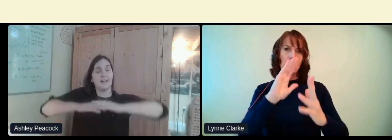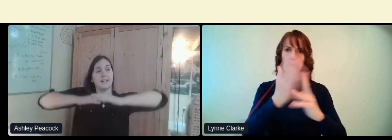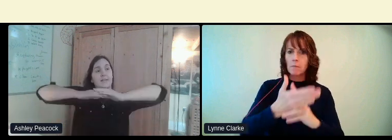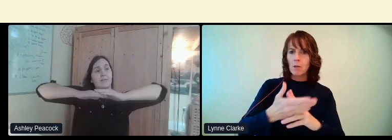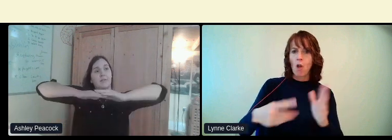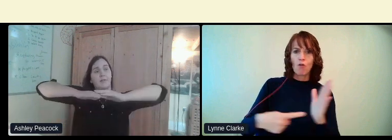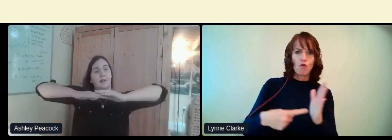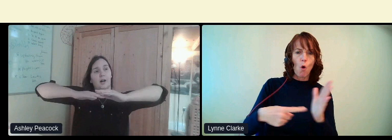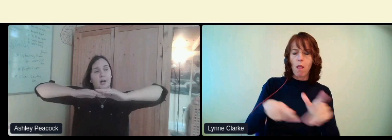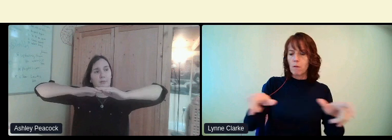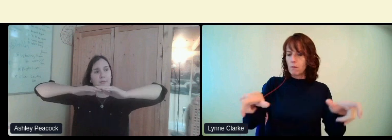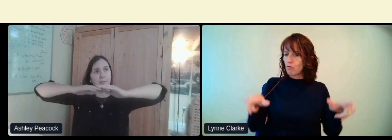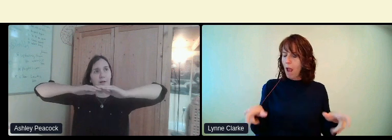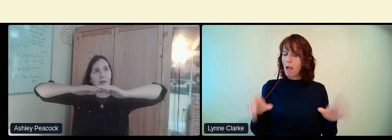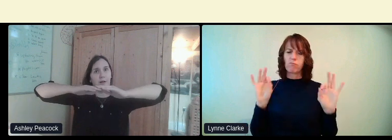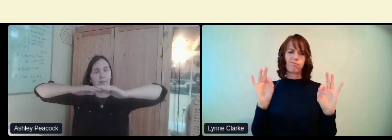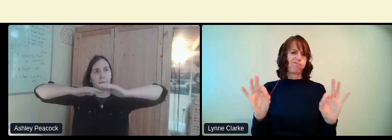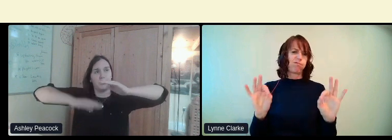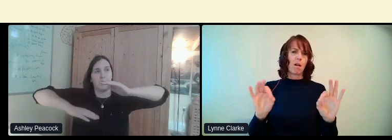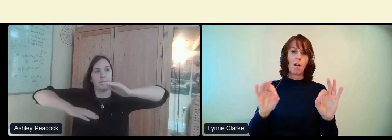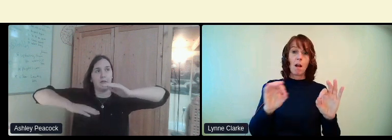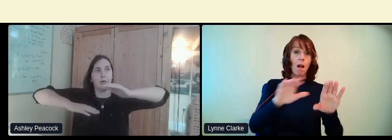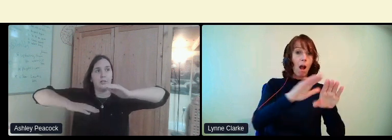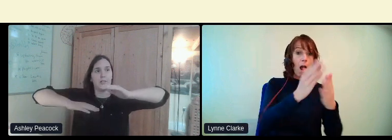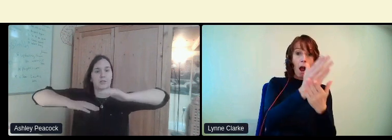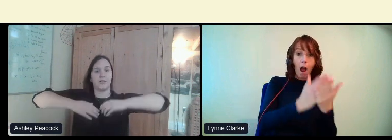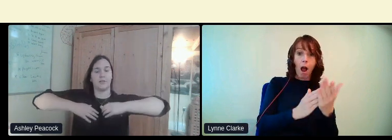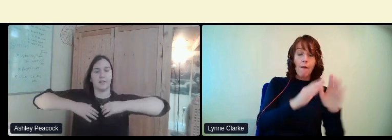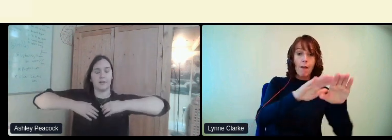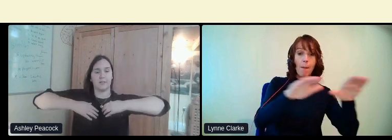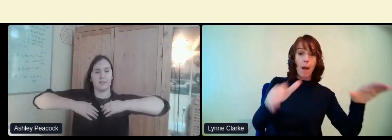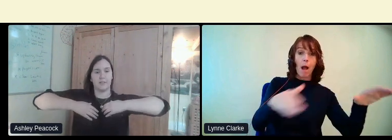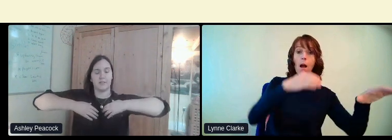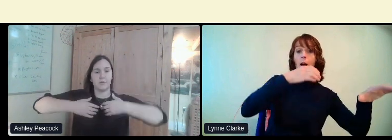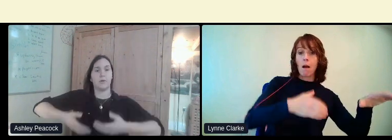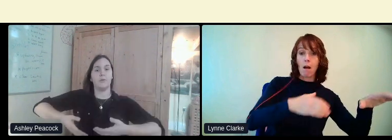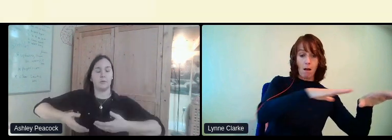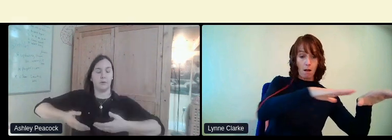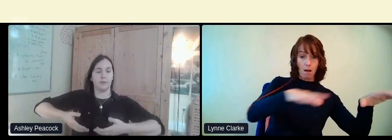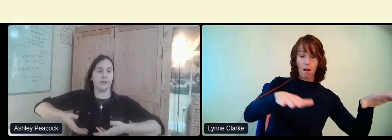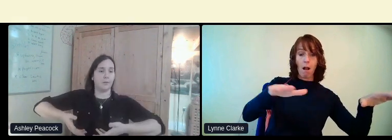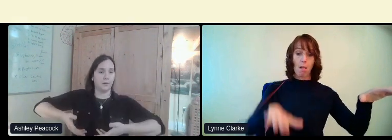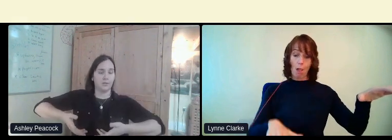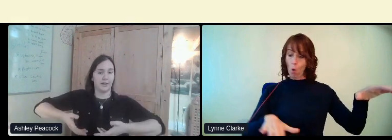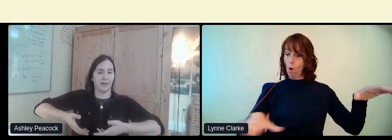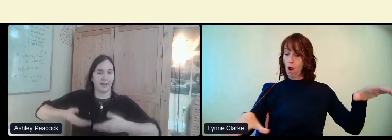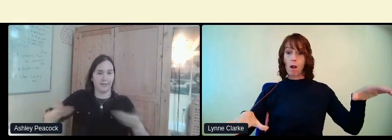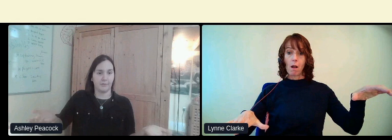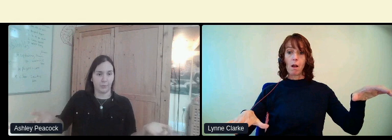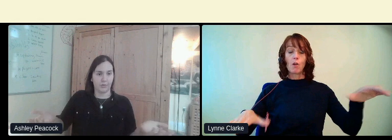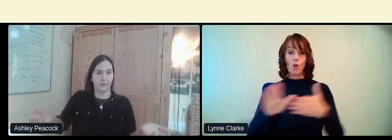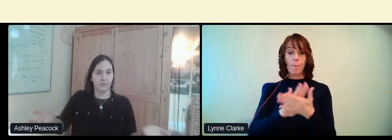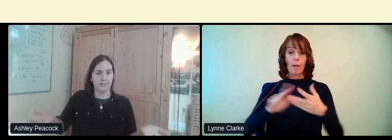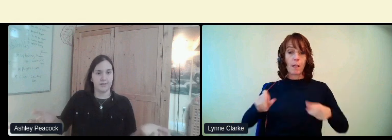and even half of the bar could be lowered so that wheelchair users could still go and order drinks.